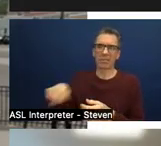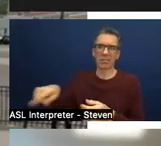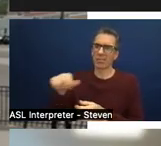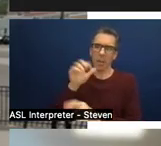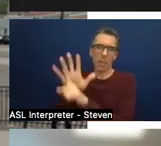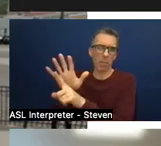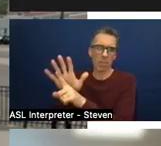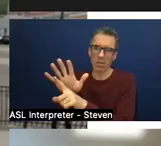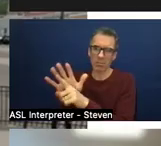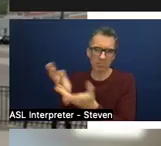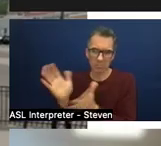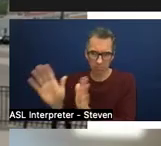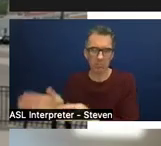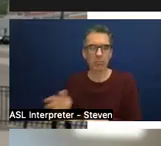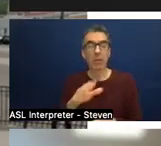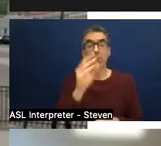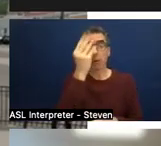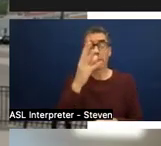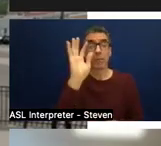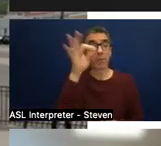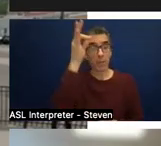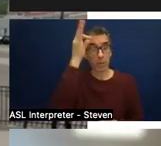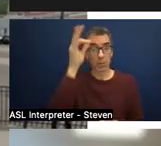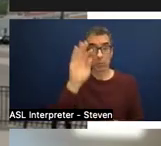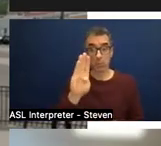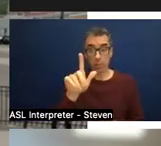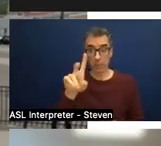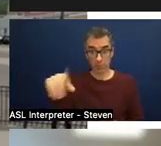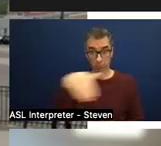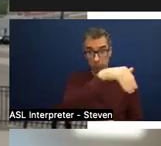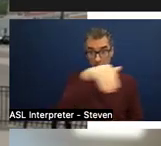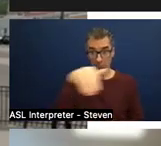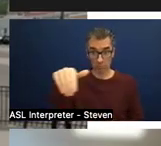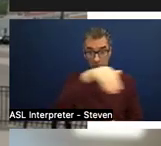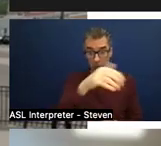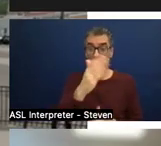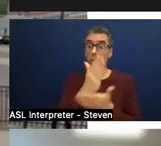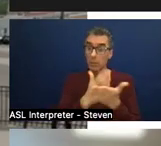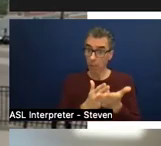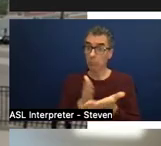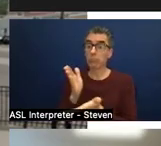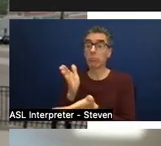There are some stops on Federal Boulevard that are pretty high quality or higher quality